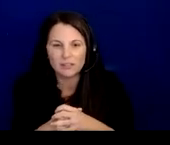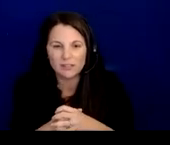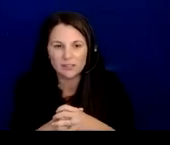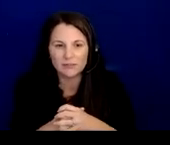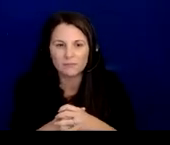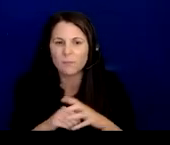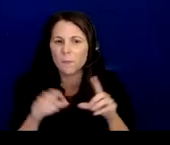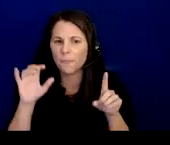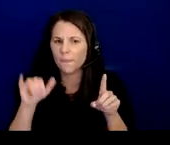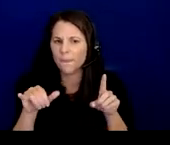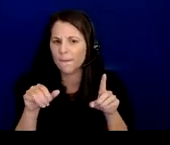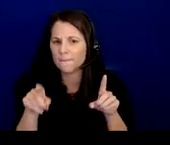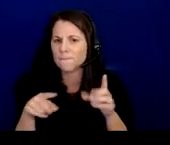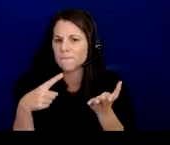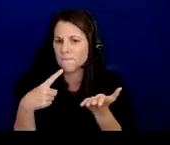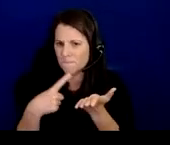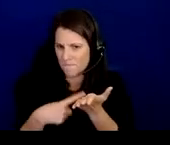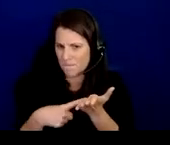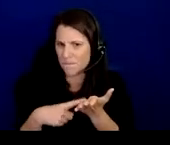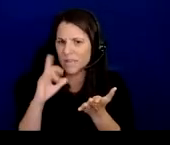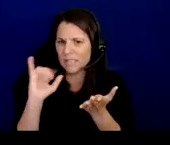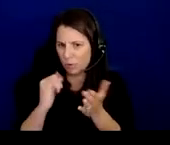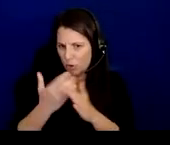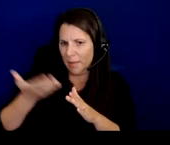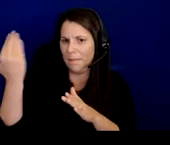students the knowledge, giving them the tools, helping them to understand